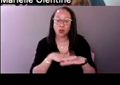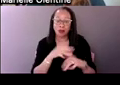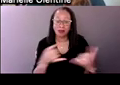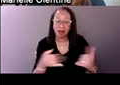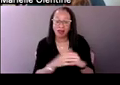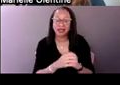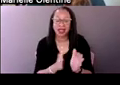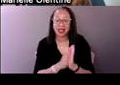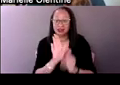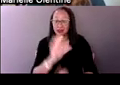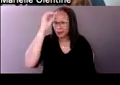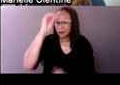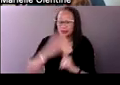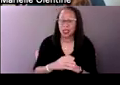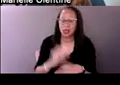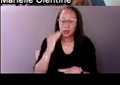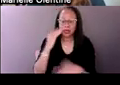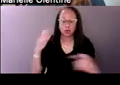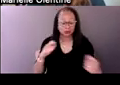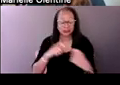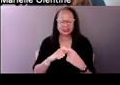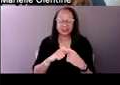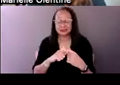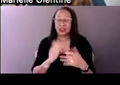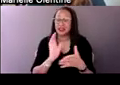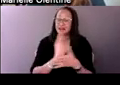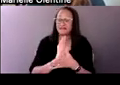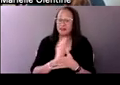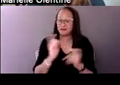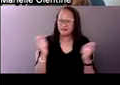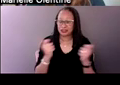So it really is about using the tools that we have